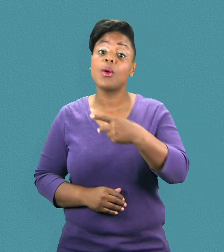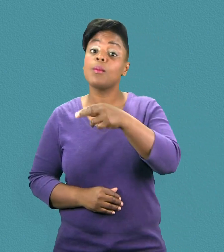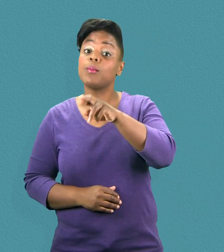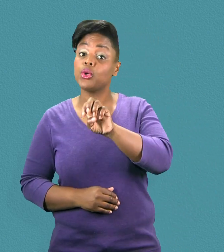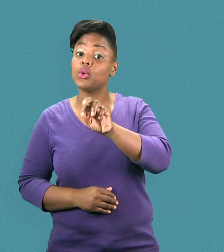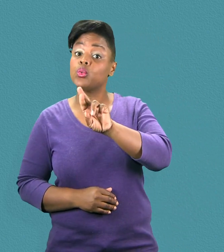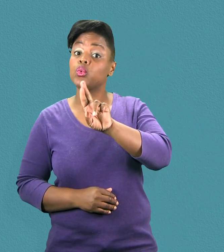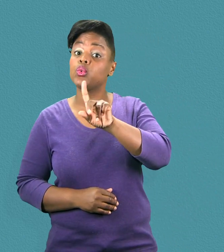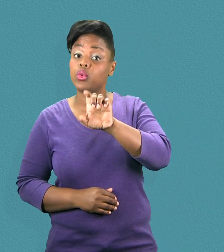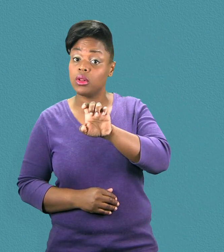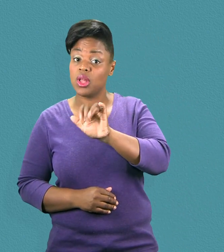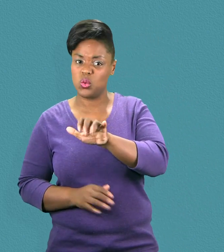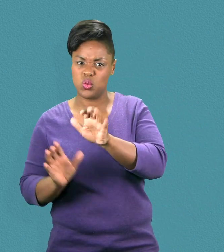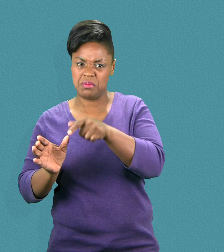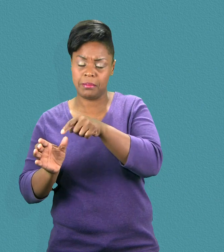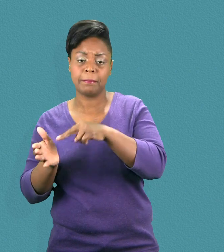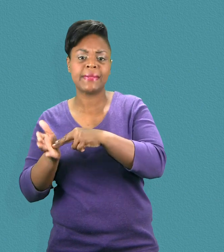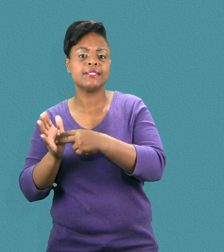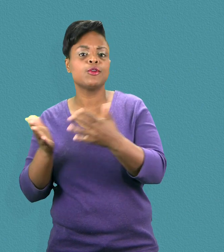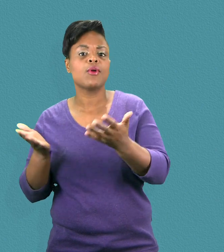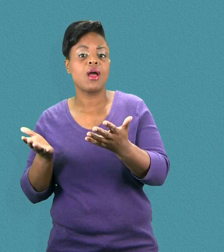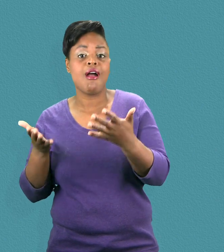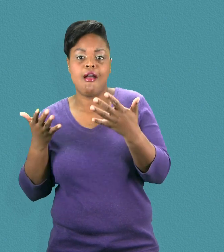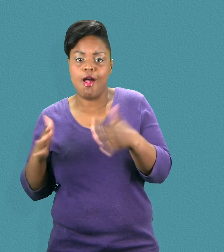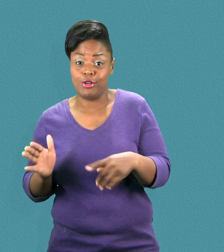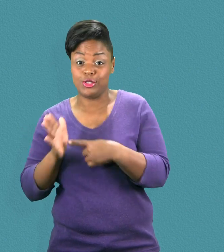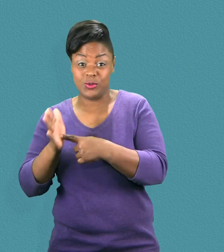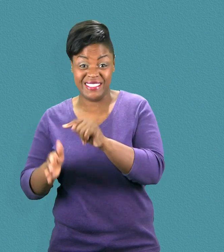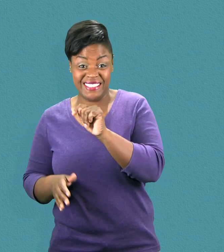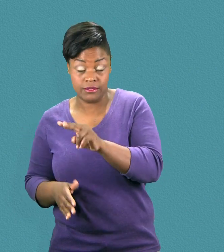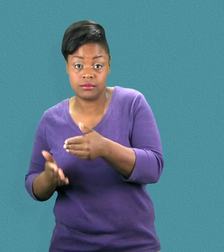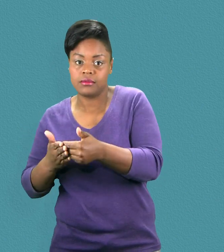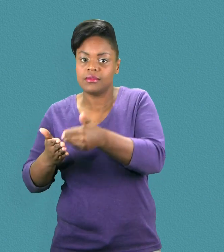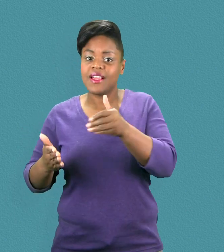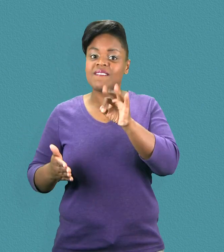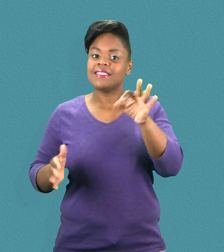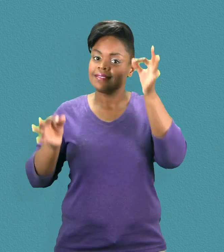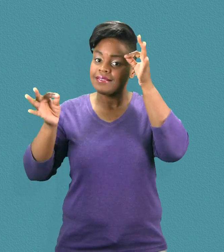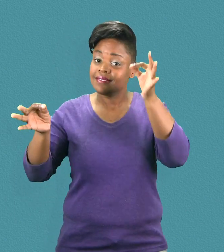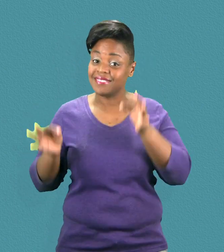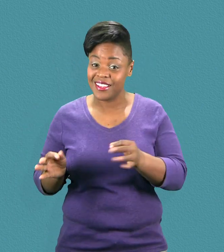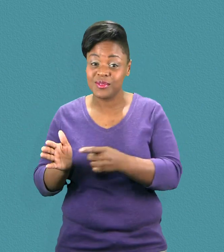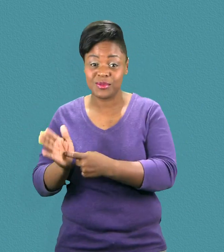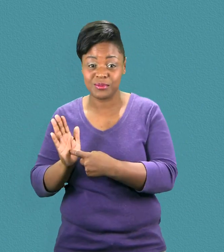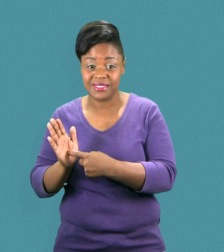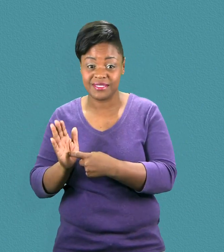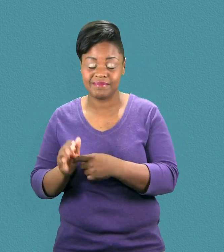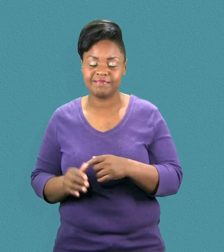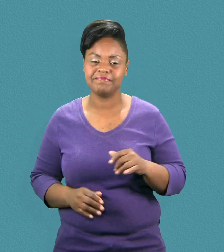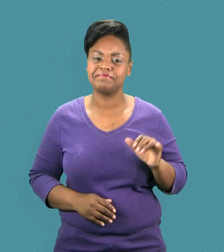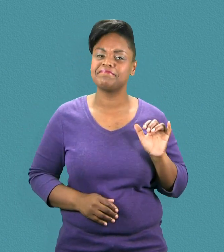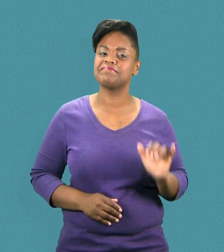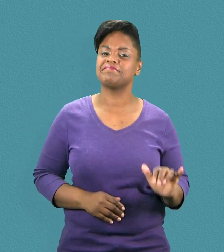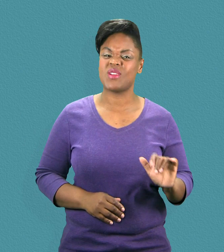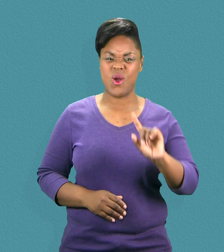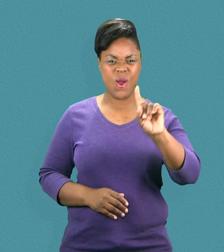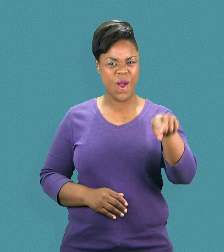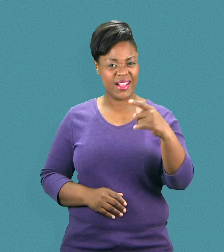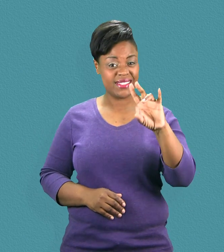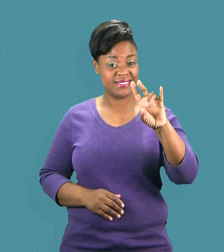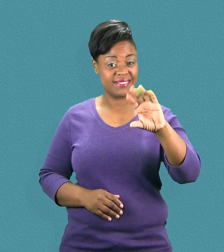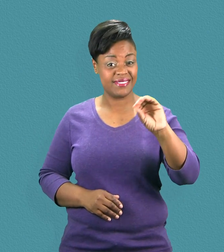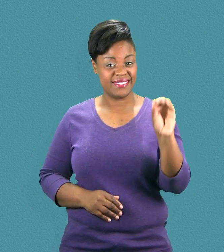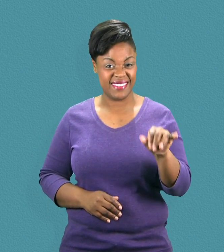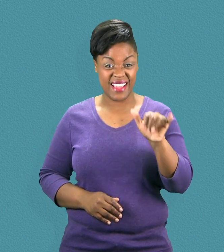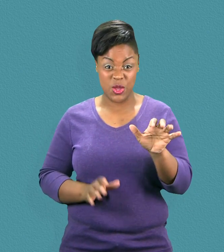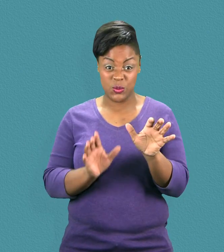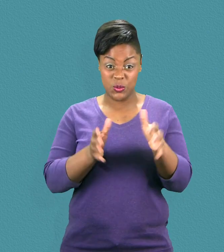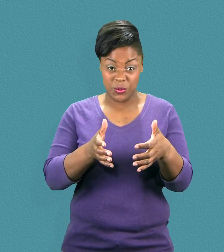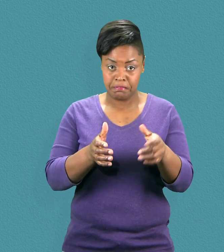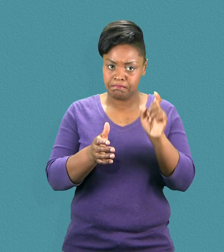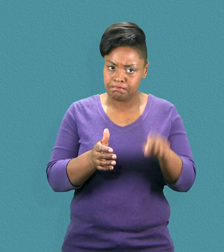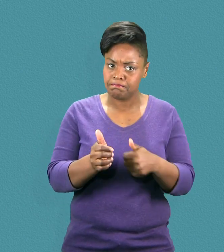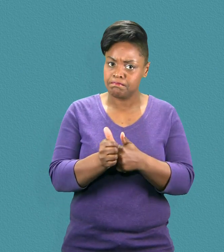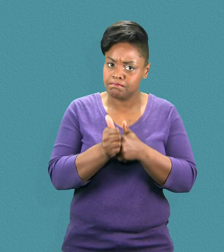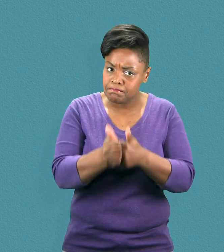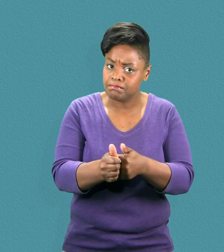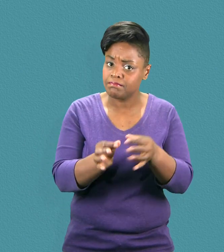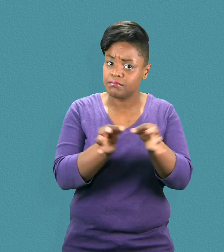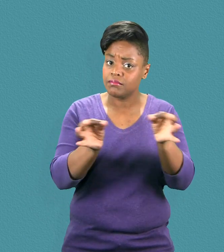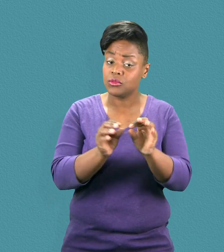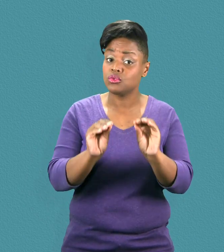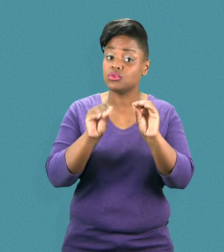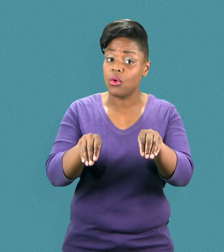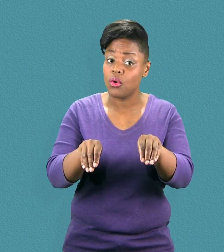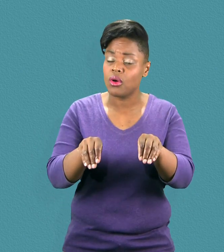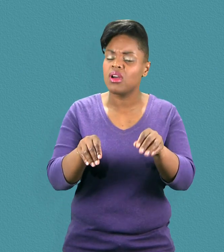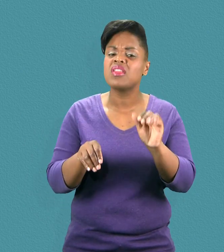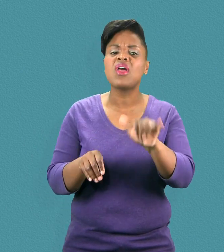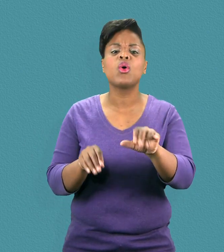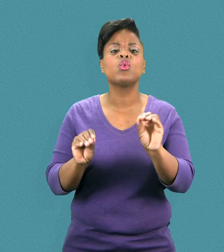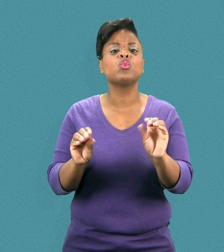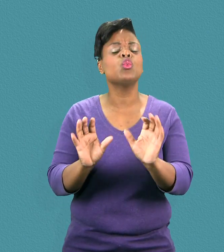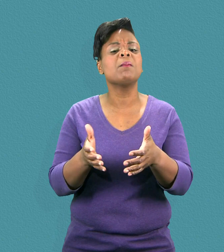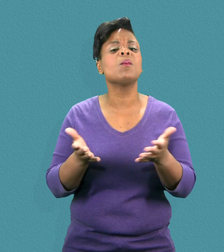75% of older “pre-rule” programs that are not exempt must be captioned.